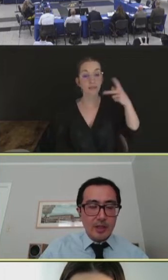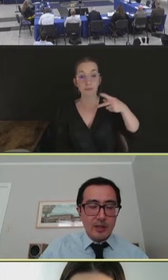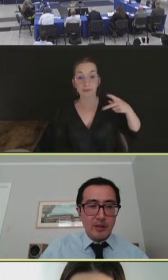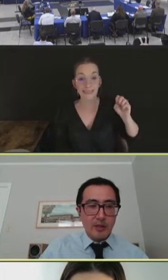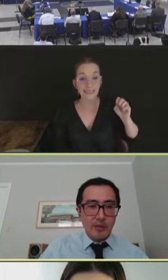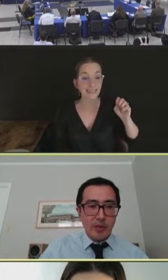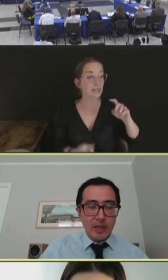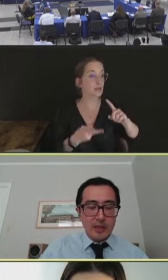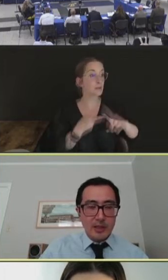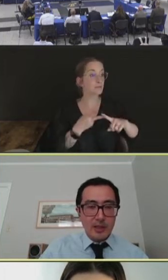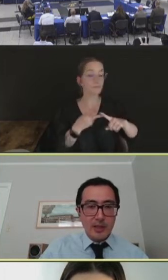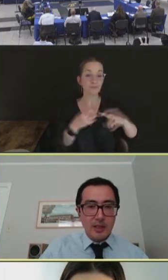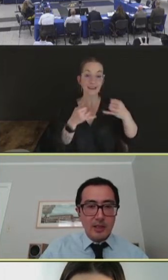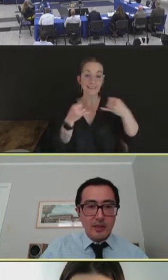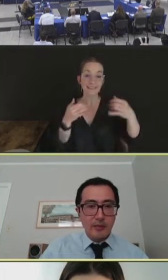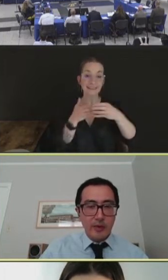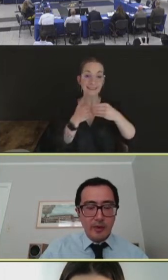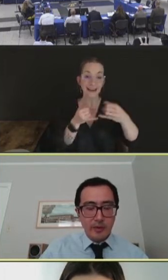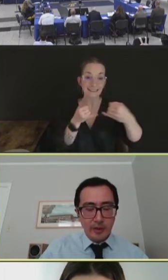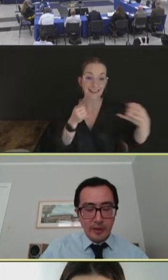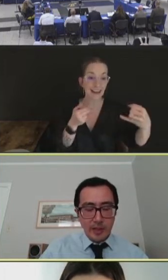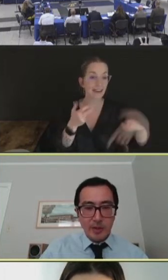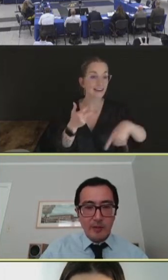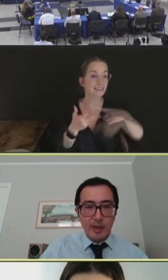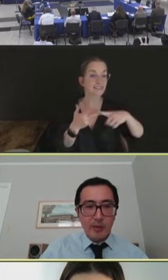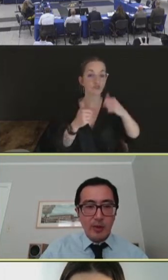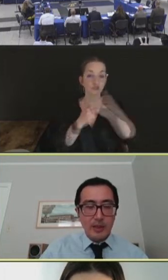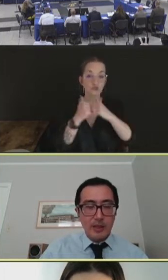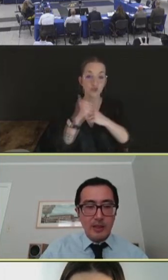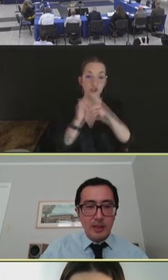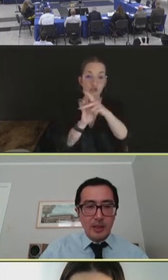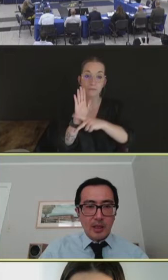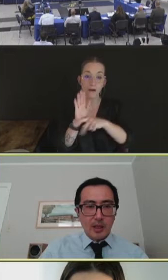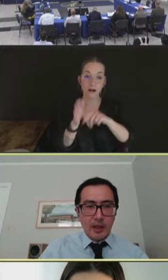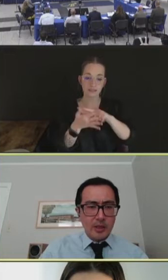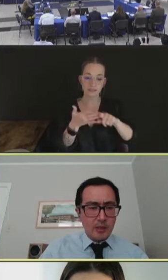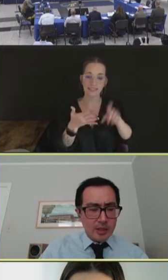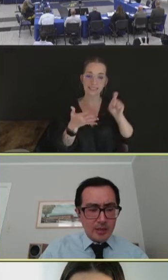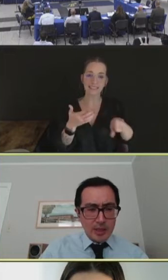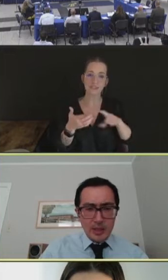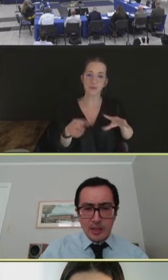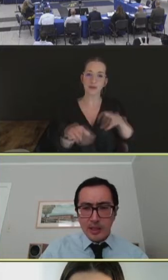structural policies such as sick leave, we view as being very important. I also wanted to mention,